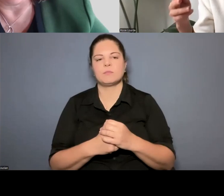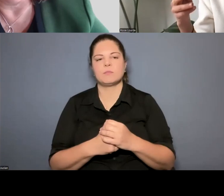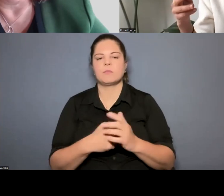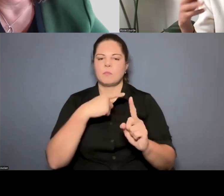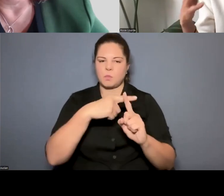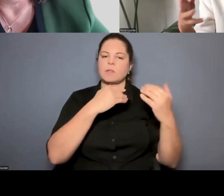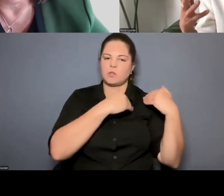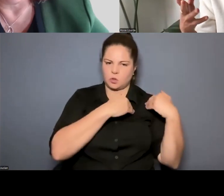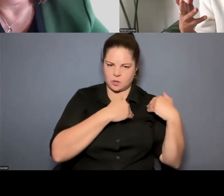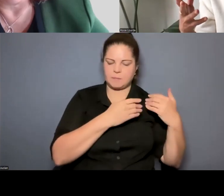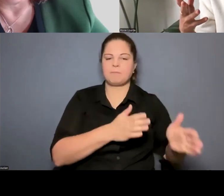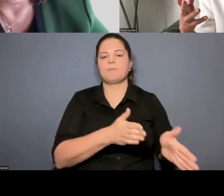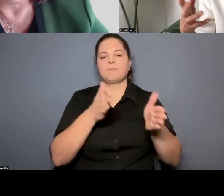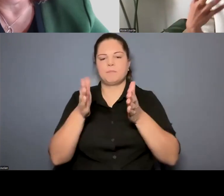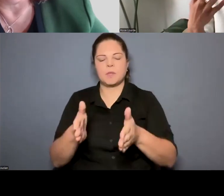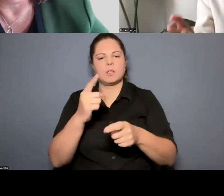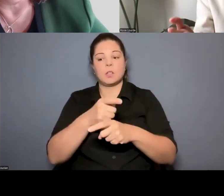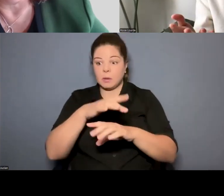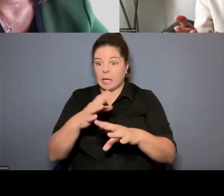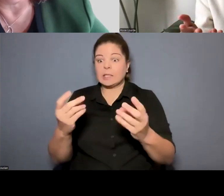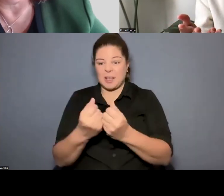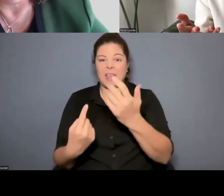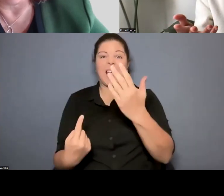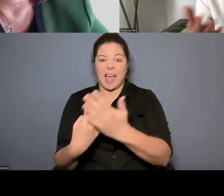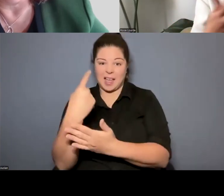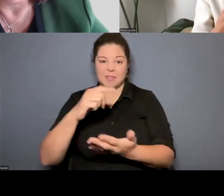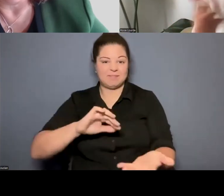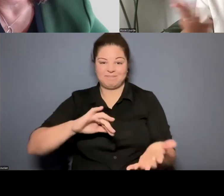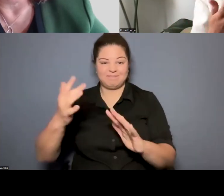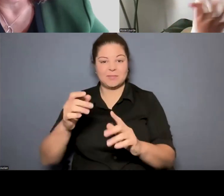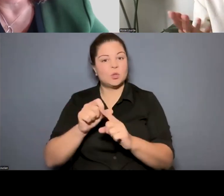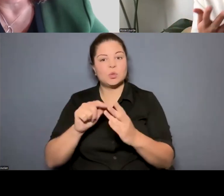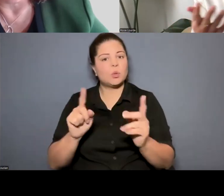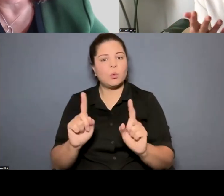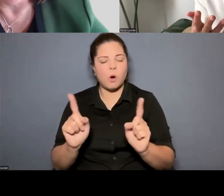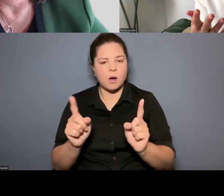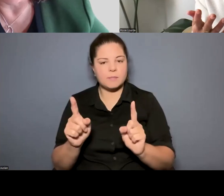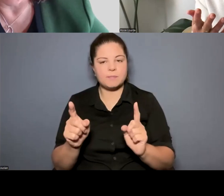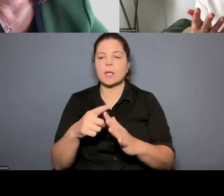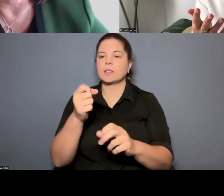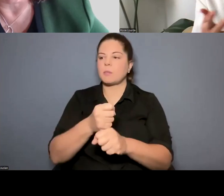happens? And particularly if, for example, someone is working in a hospitality venue,